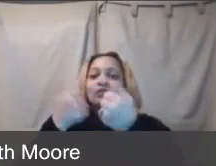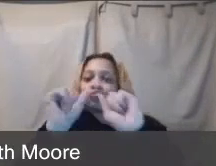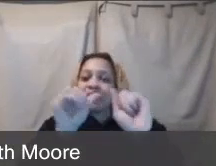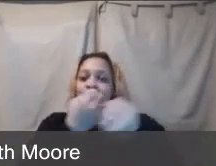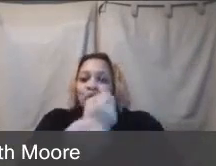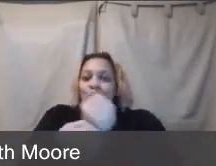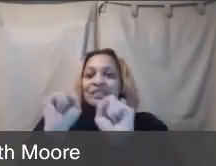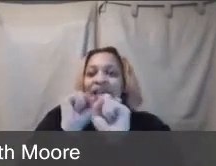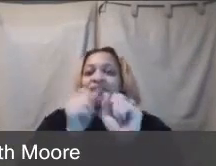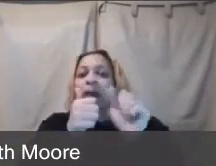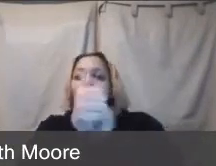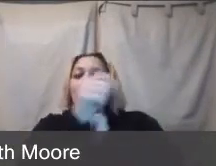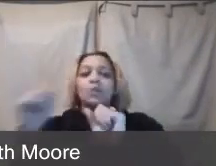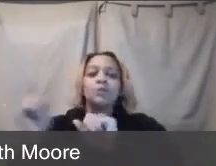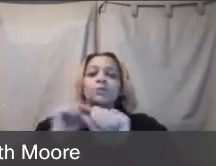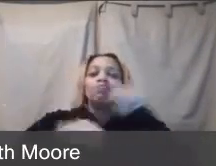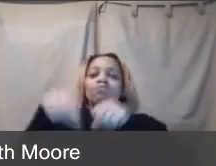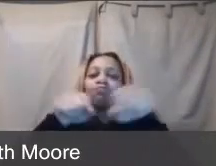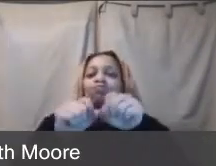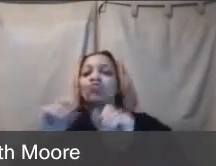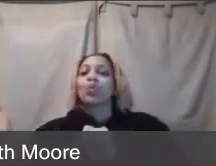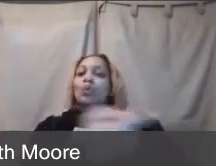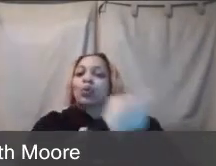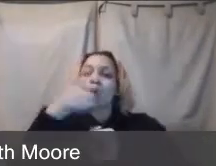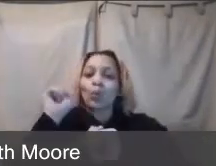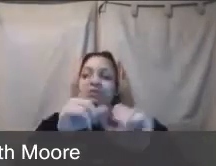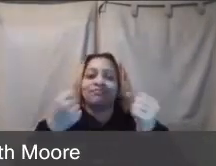Um, our visitors and our computers and our general public.